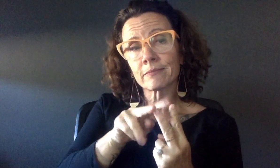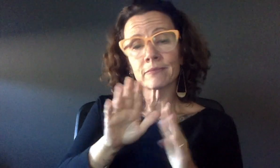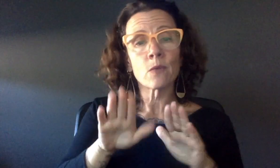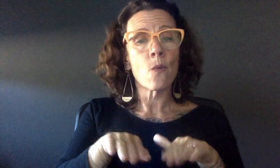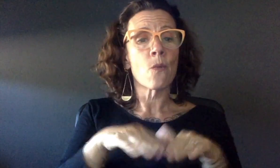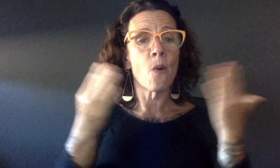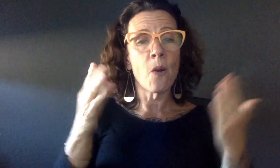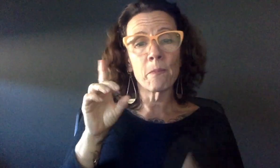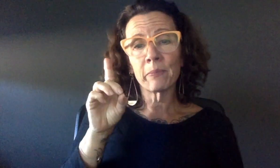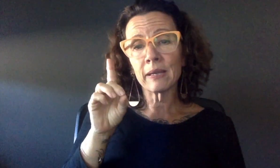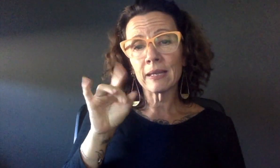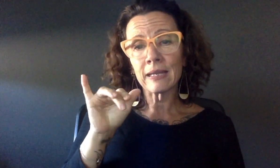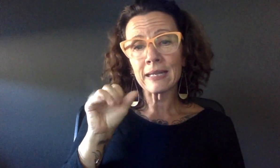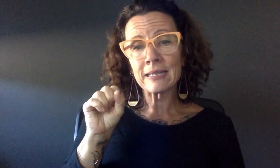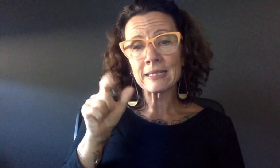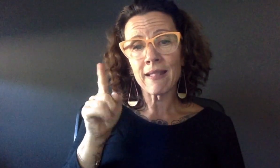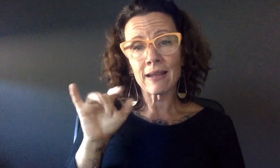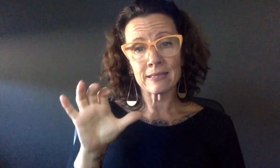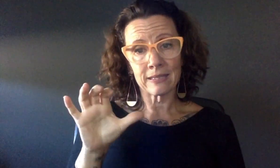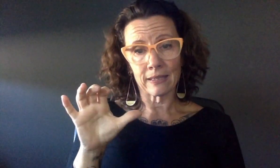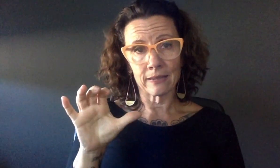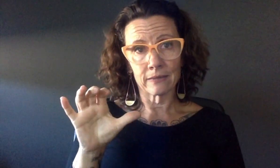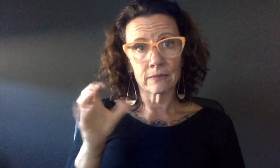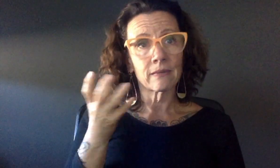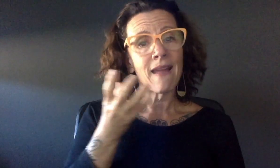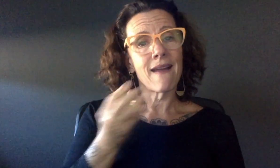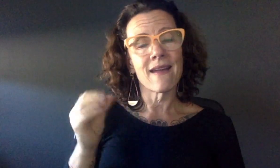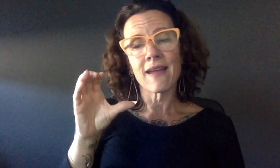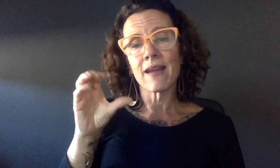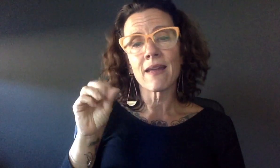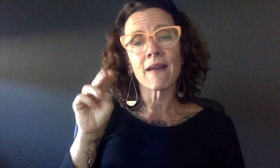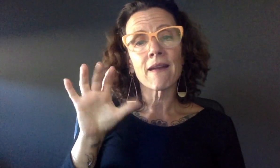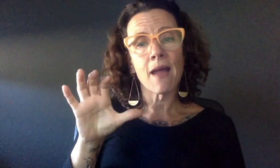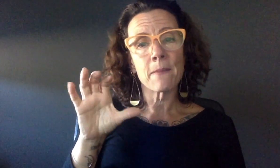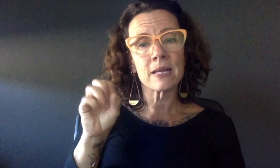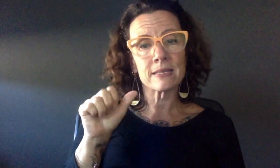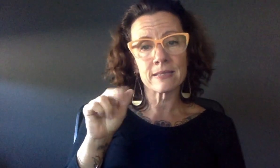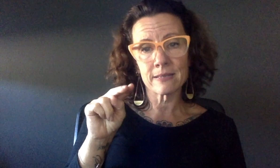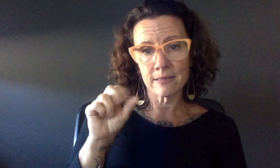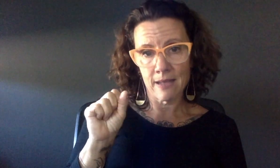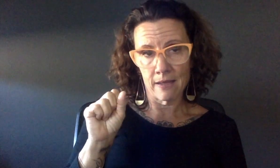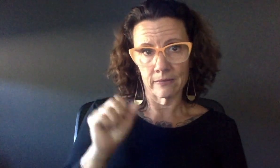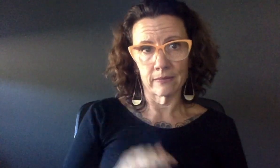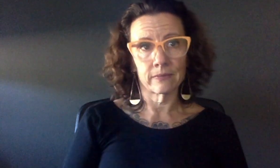for people who are dyslexic and/or neurodiverse.